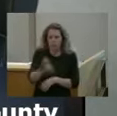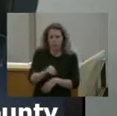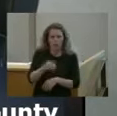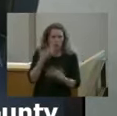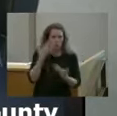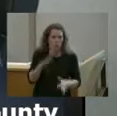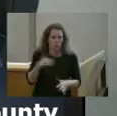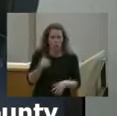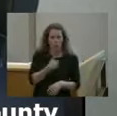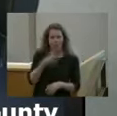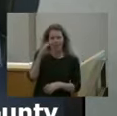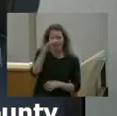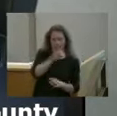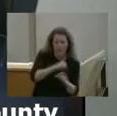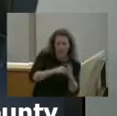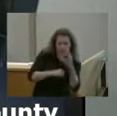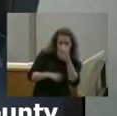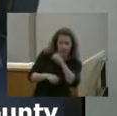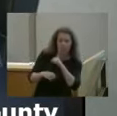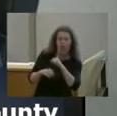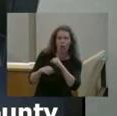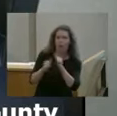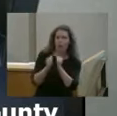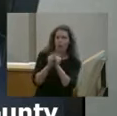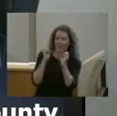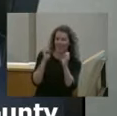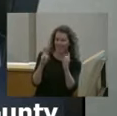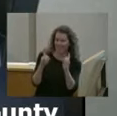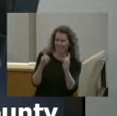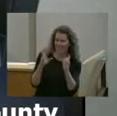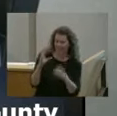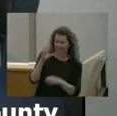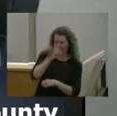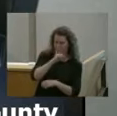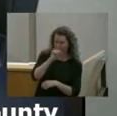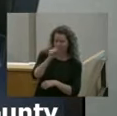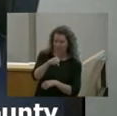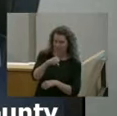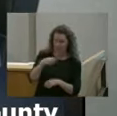degree, but it's it's an educated guess and it's based on data and what we do